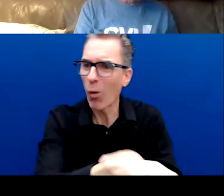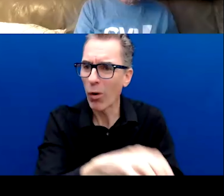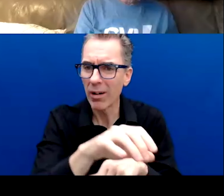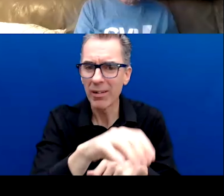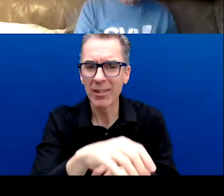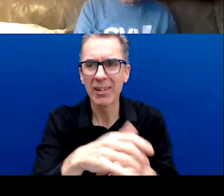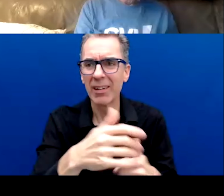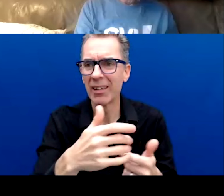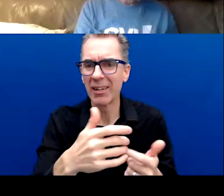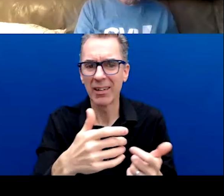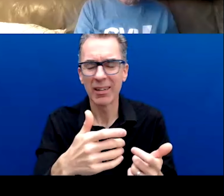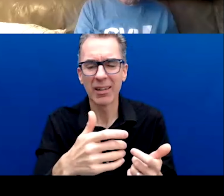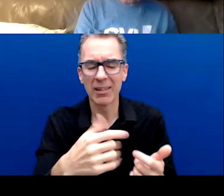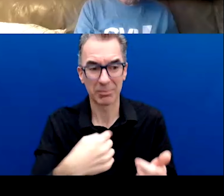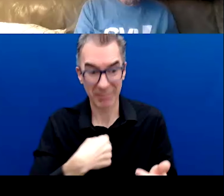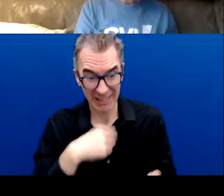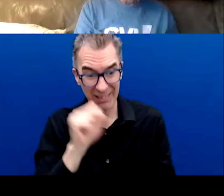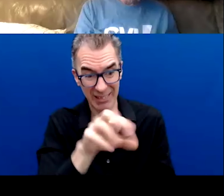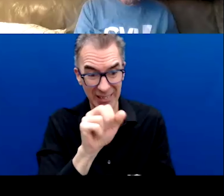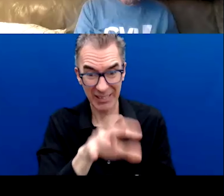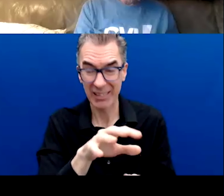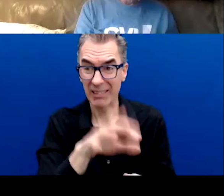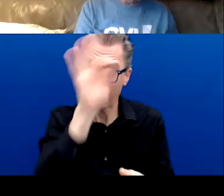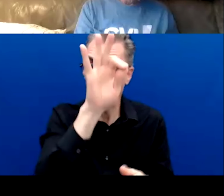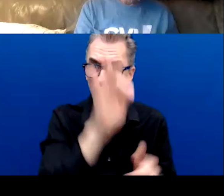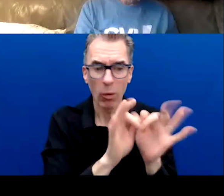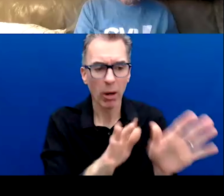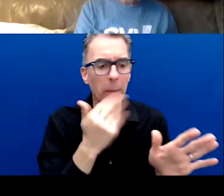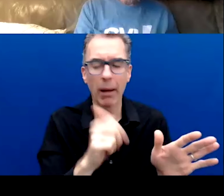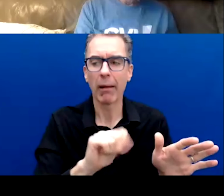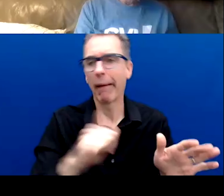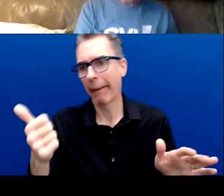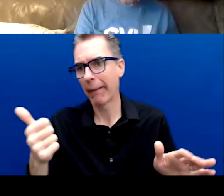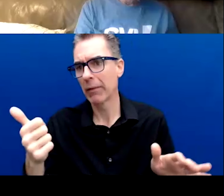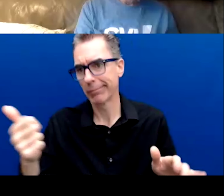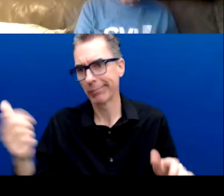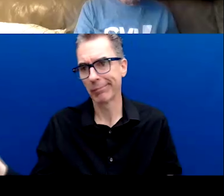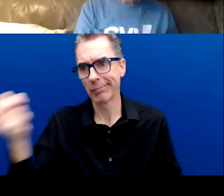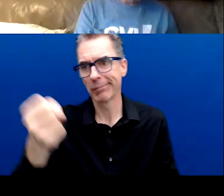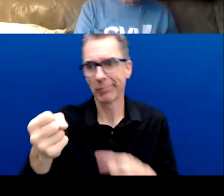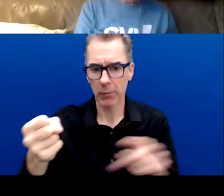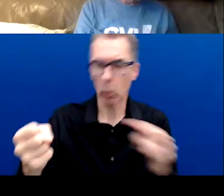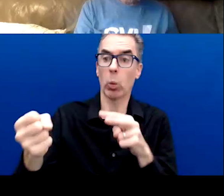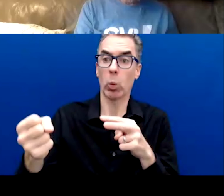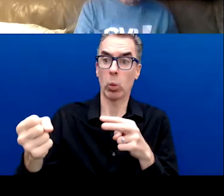So maybe if they hear it from somebody else, maybe that'll help. And sometimes they look at counselors like, you know,